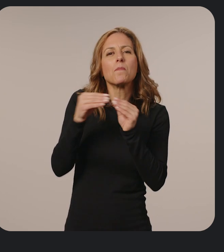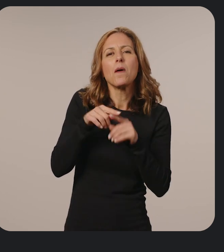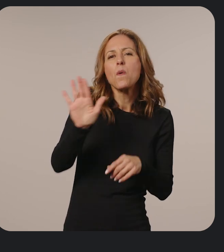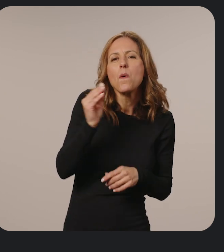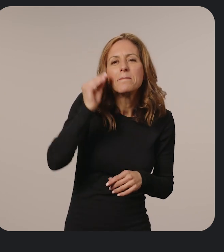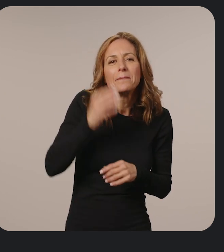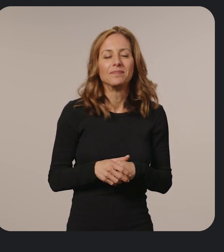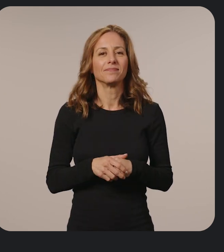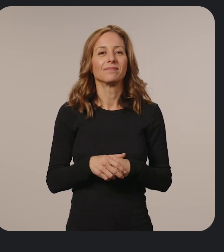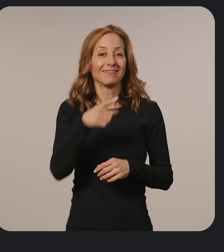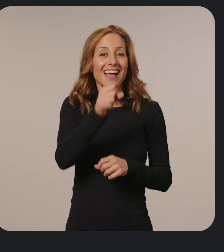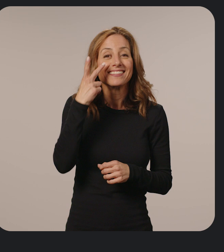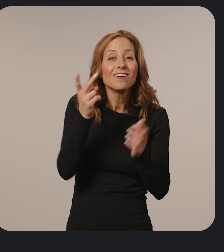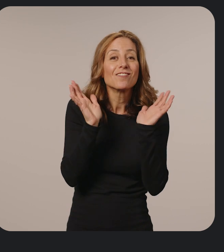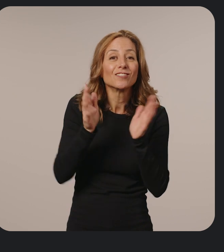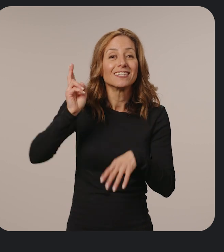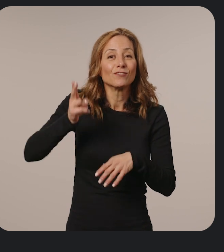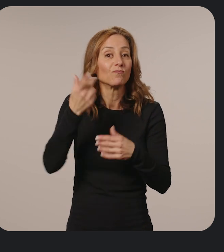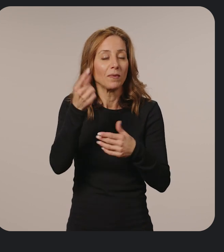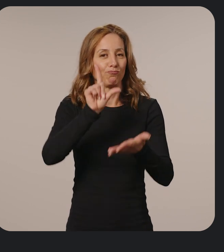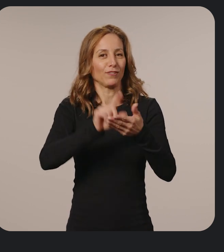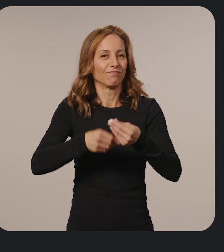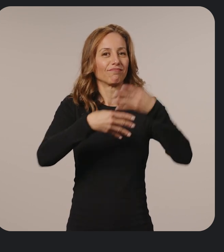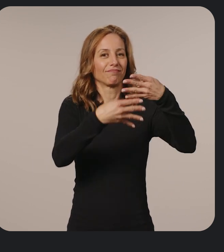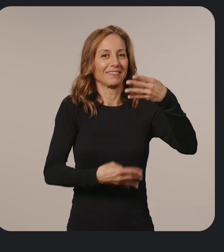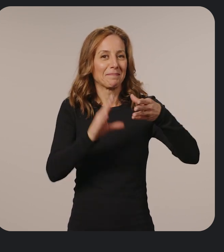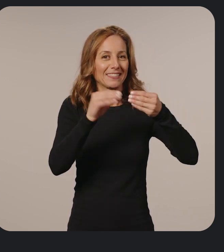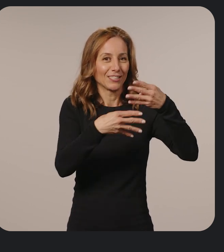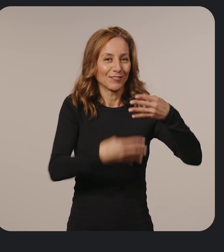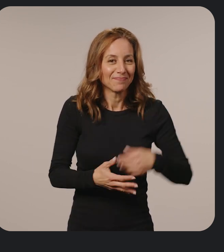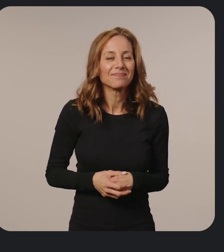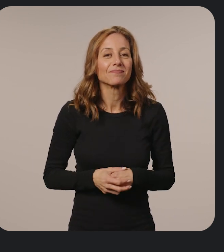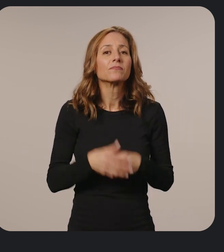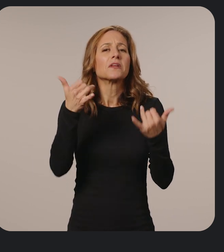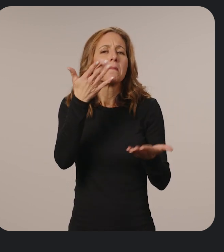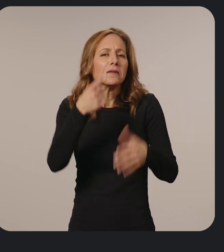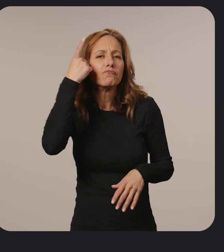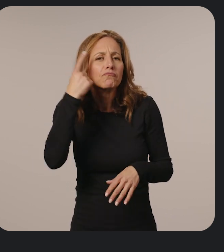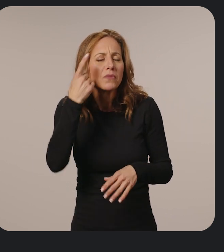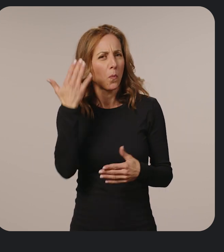by printing out the messages. Now you might be wondering, why did we include the context and the examples in a special field?